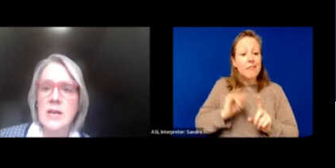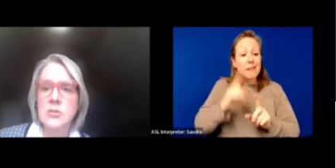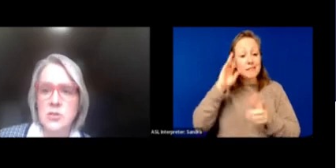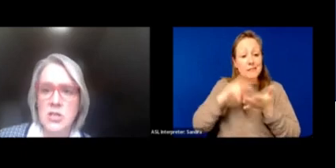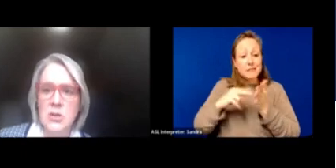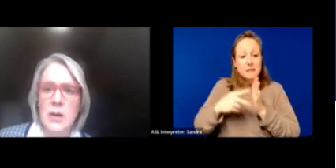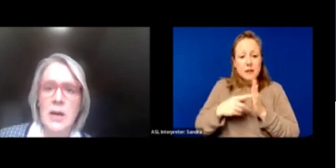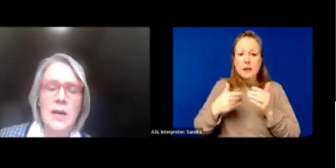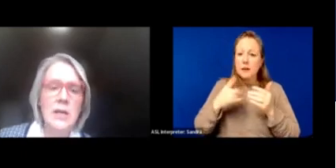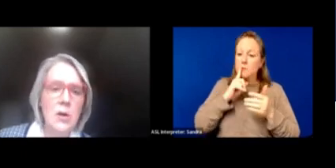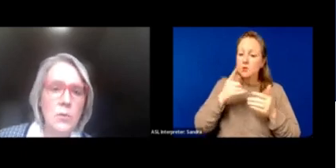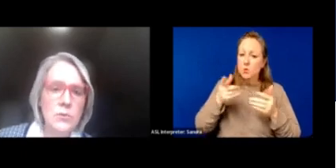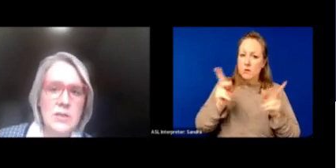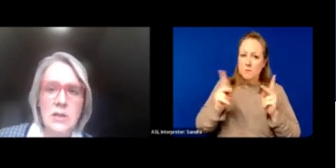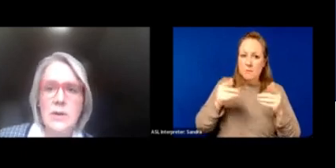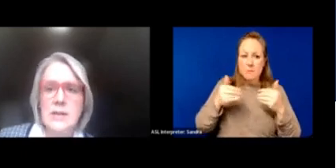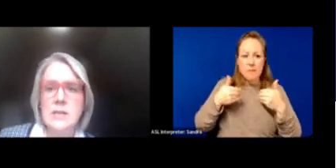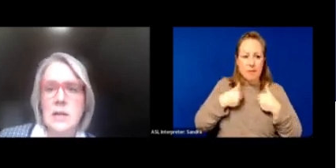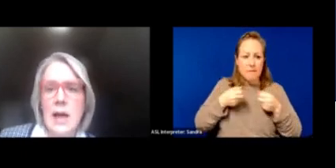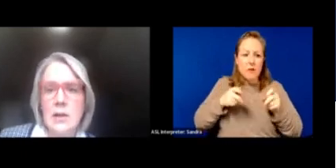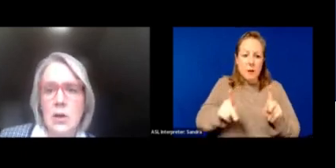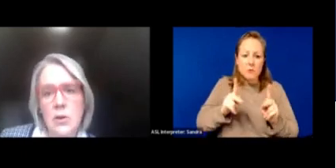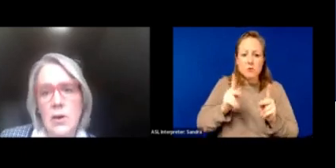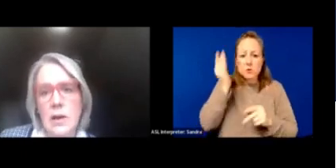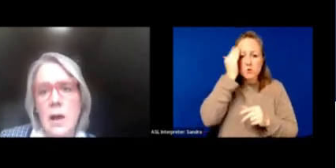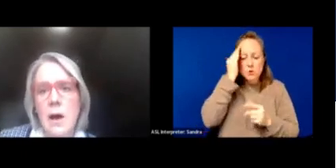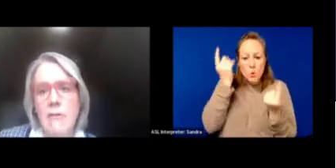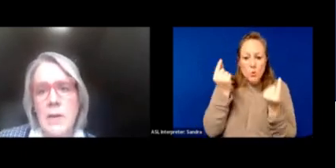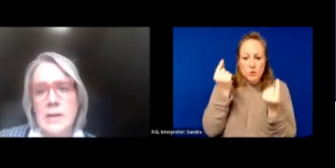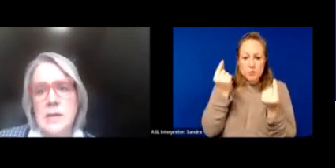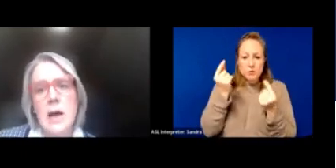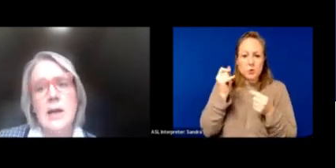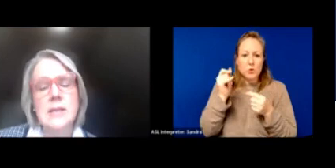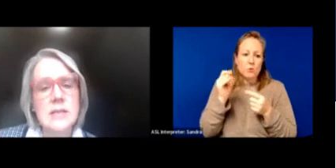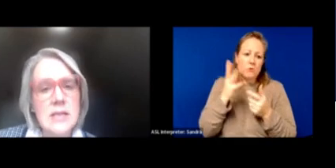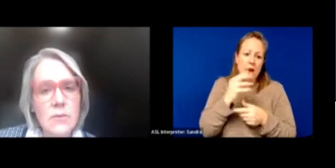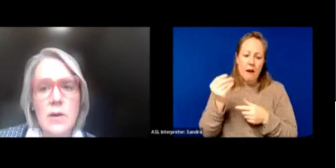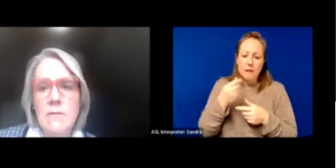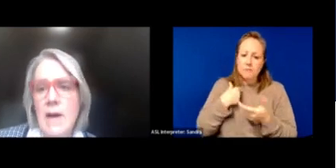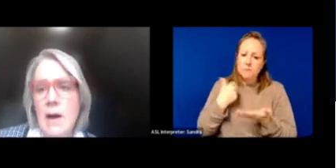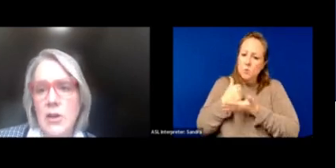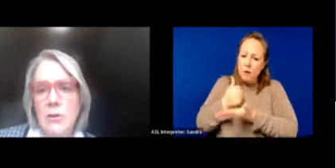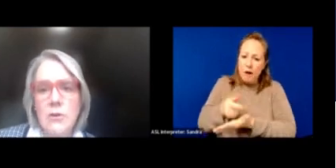things to do in order to increase the likelihood of being a successful and valued